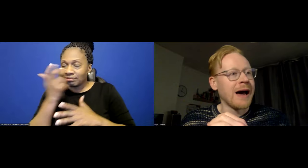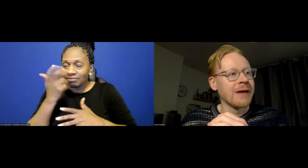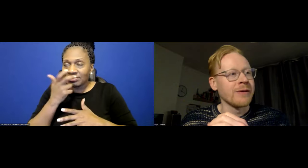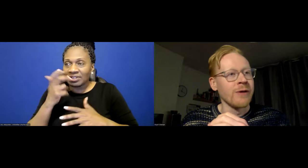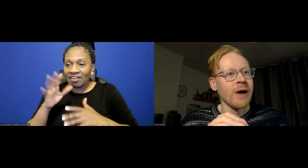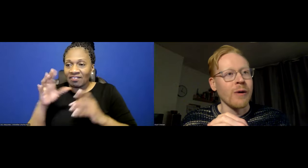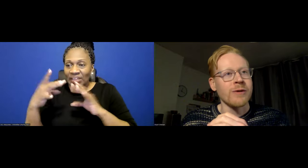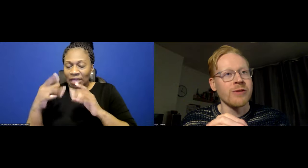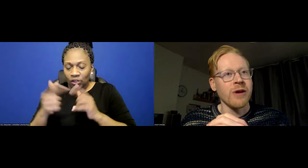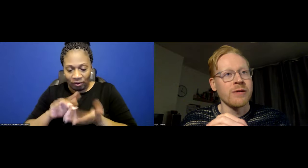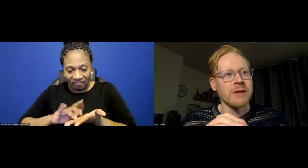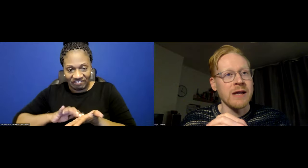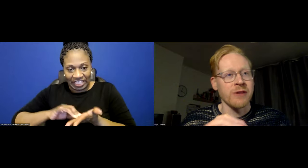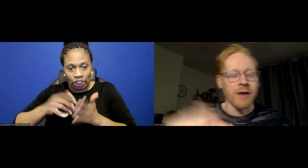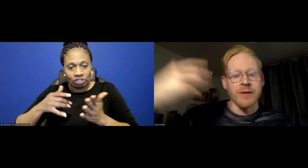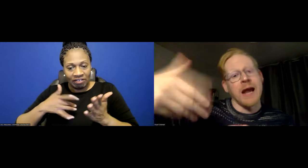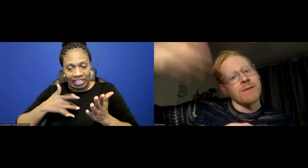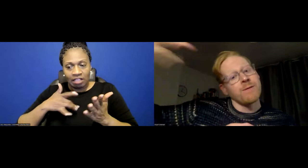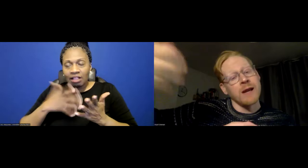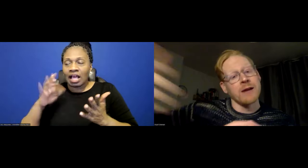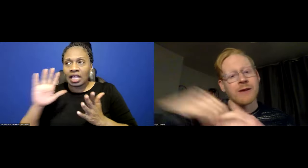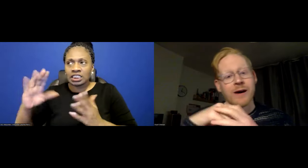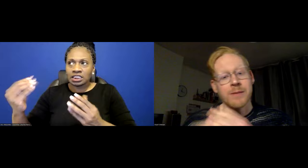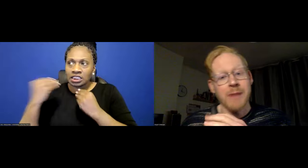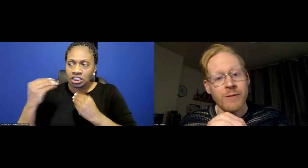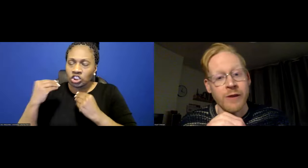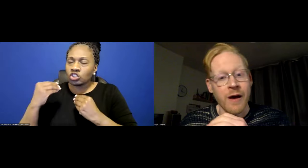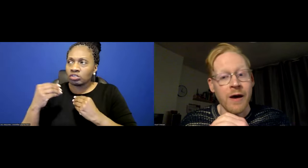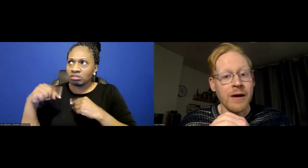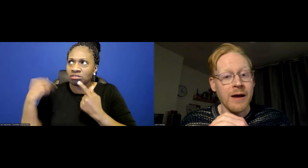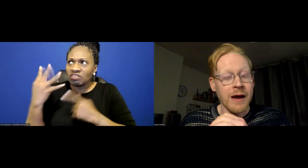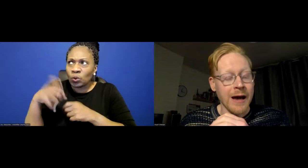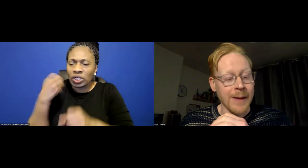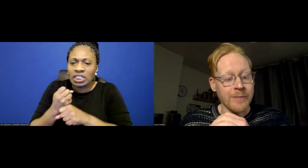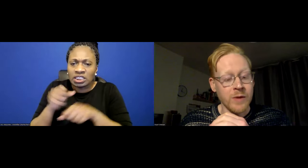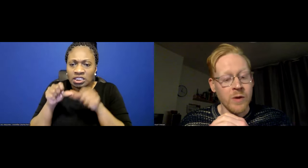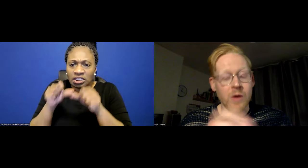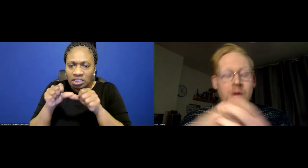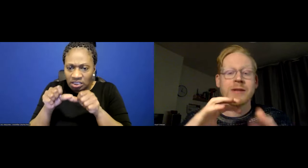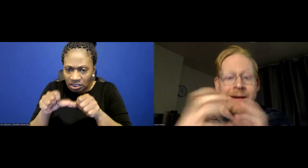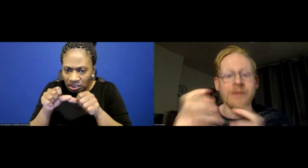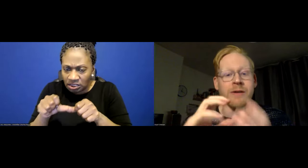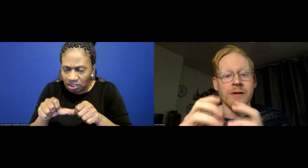And so a lot of Jo's teaching over the next four years that I spent with her centered